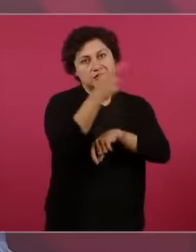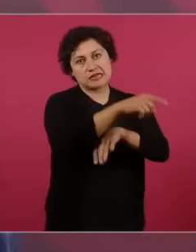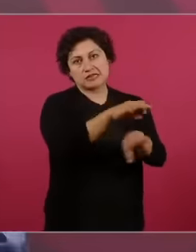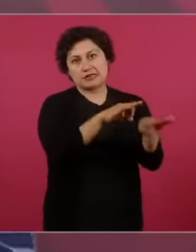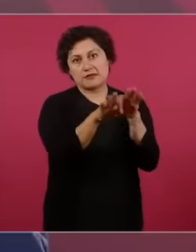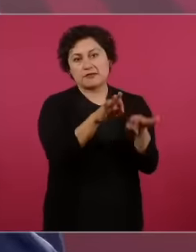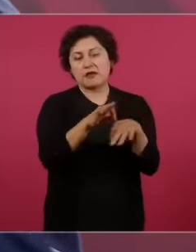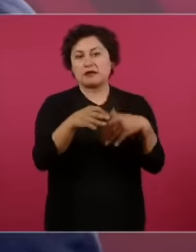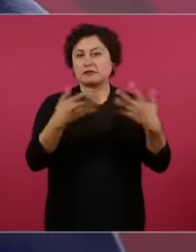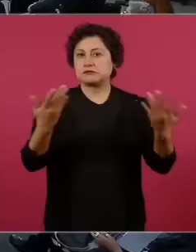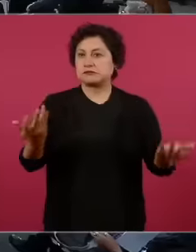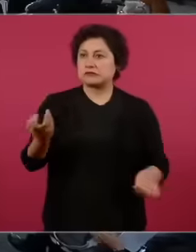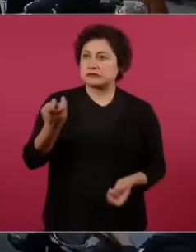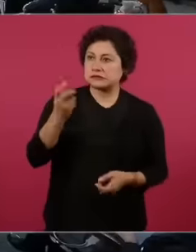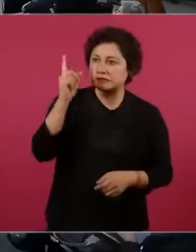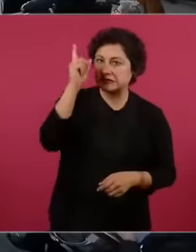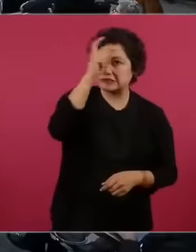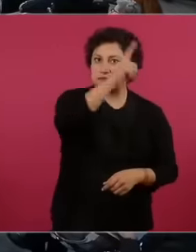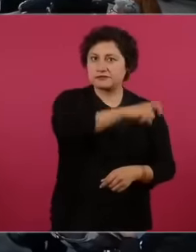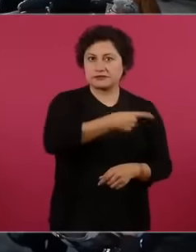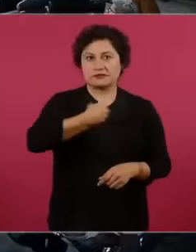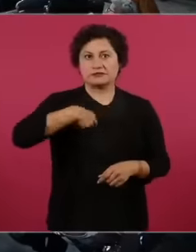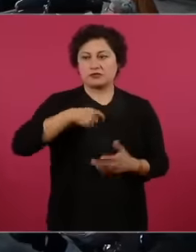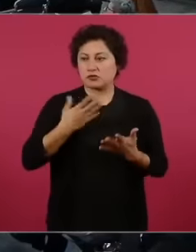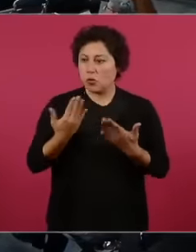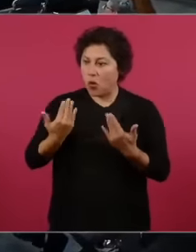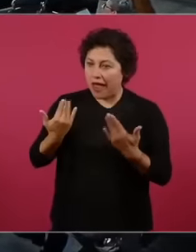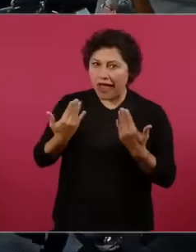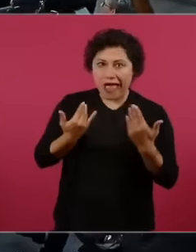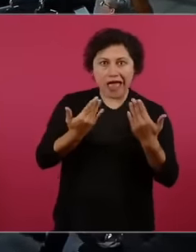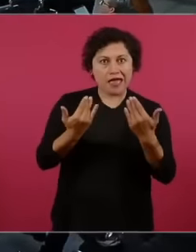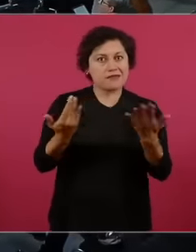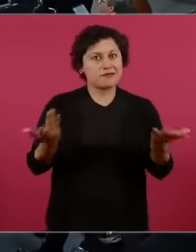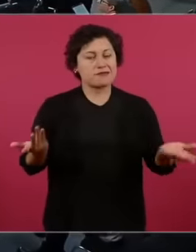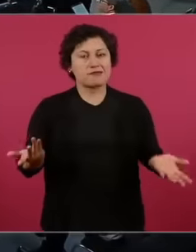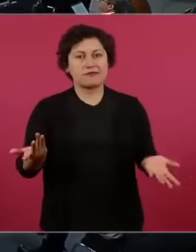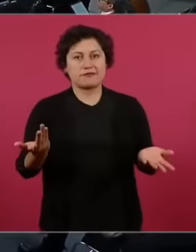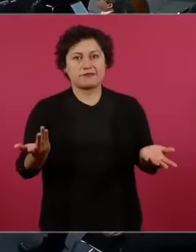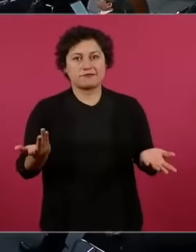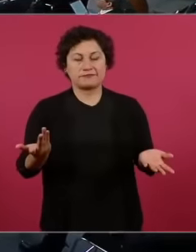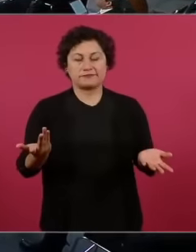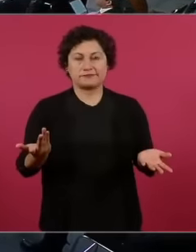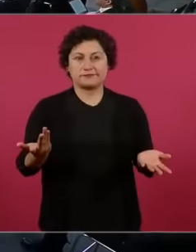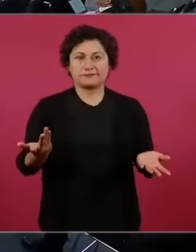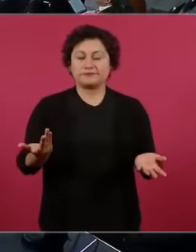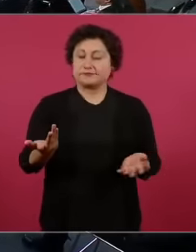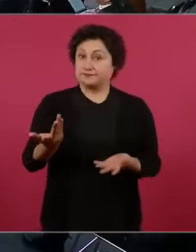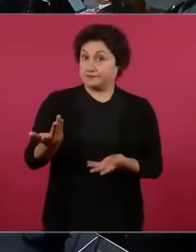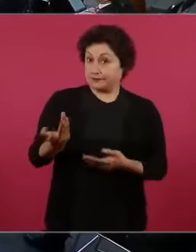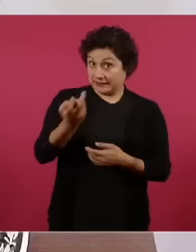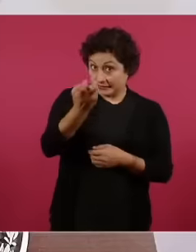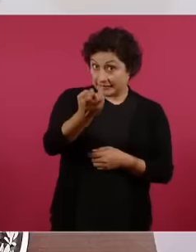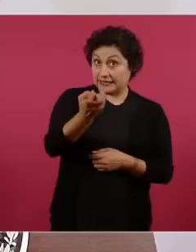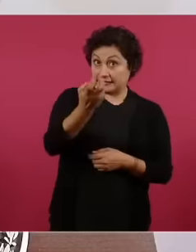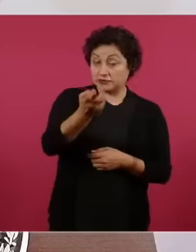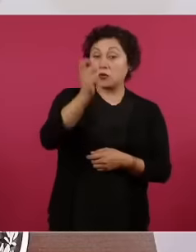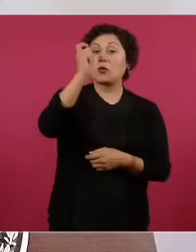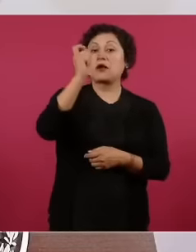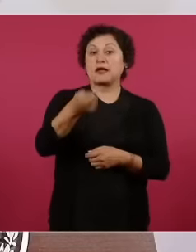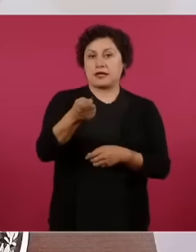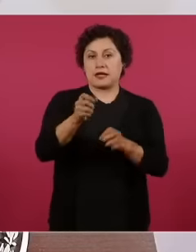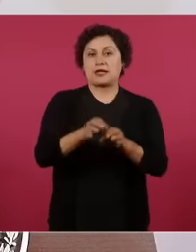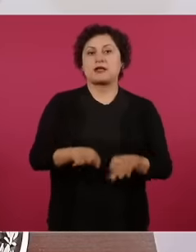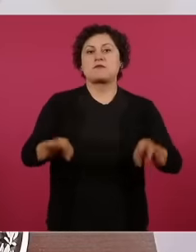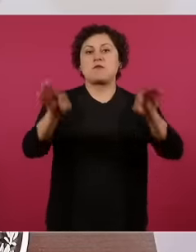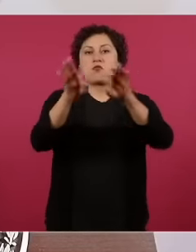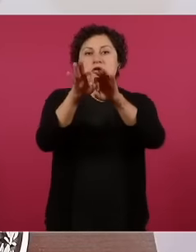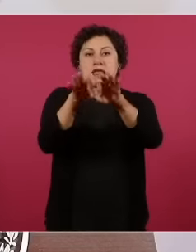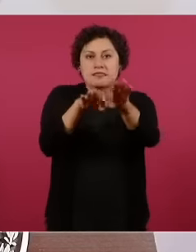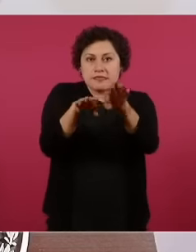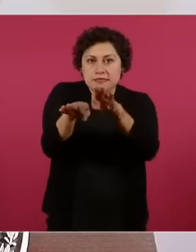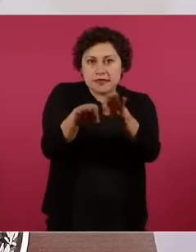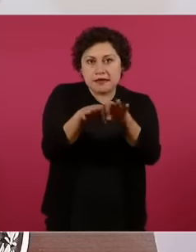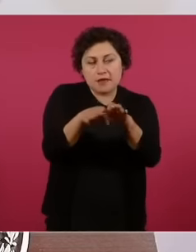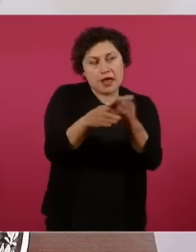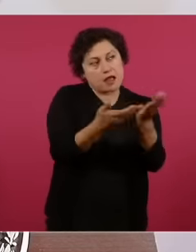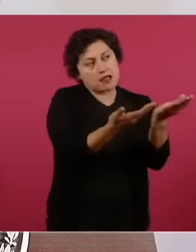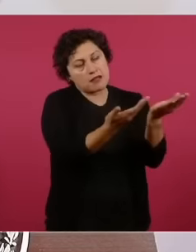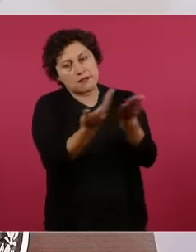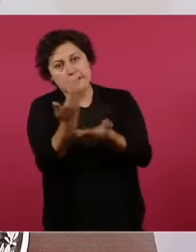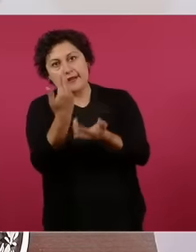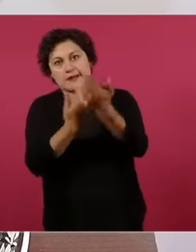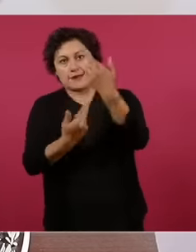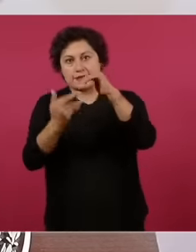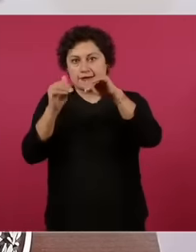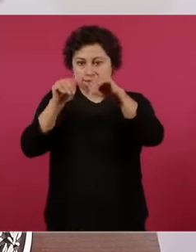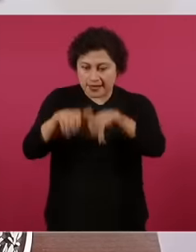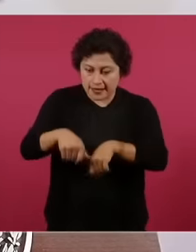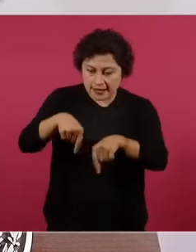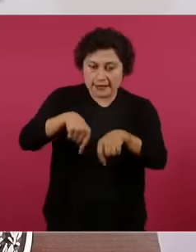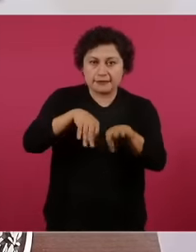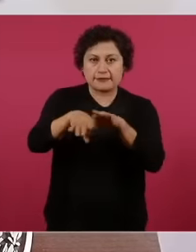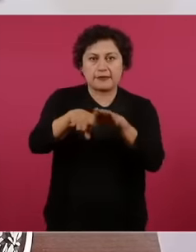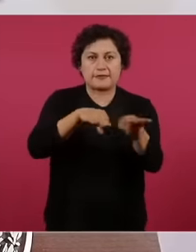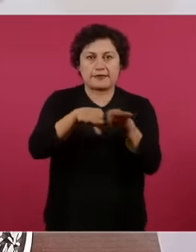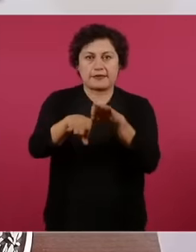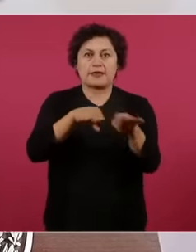very important The fact that there is this job and that the salaries are good and when there is employment when there is